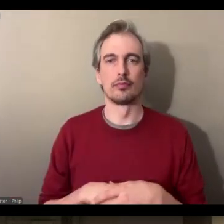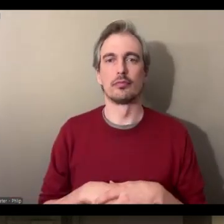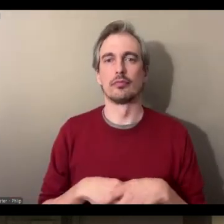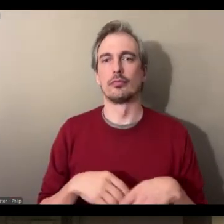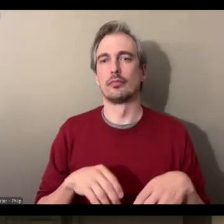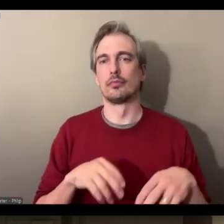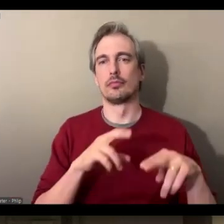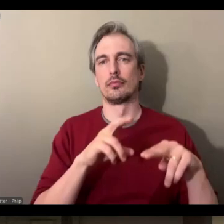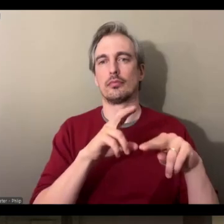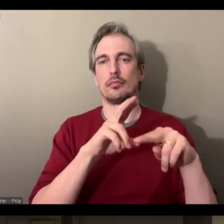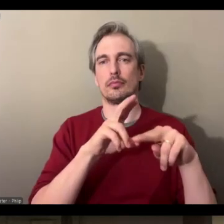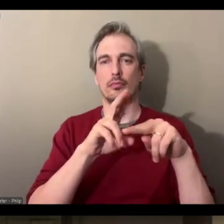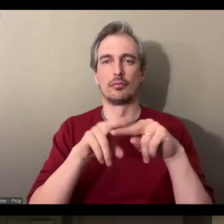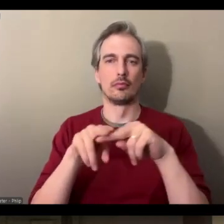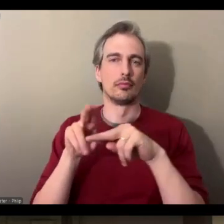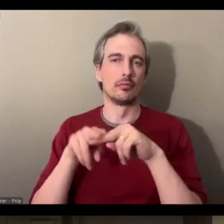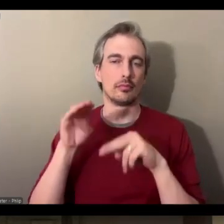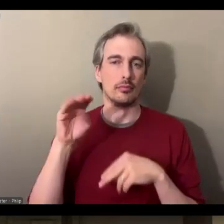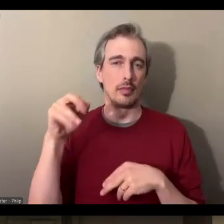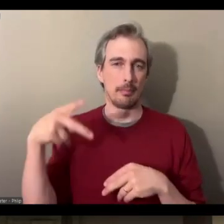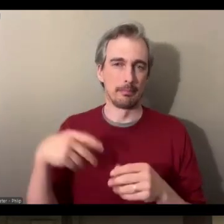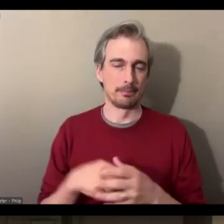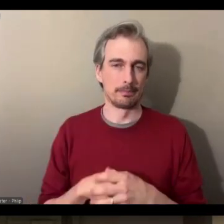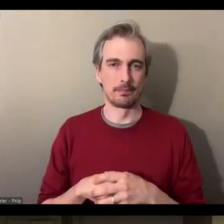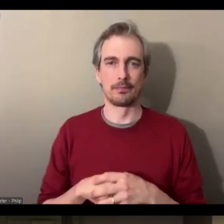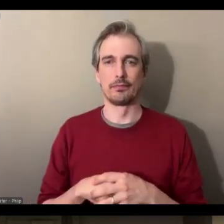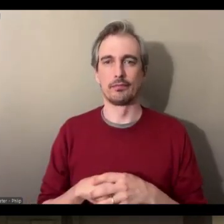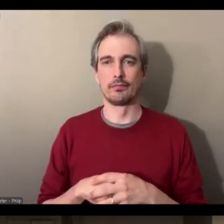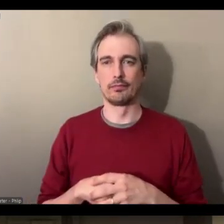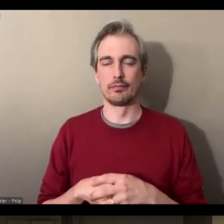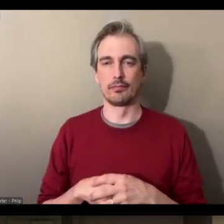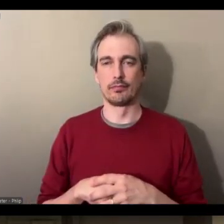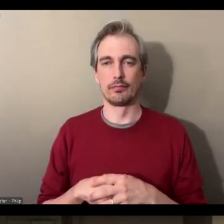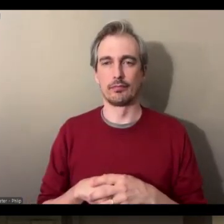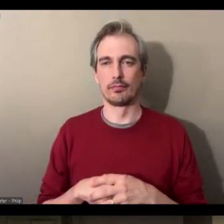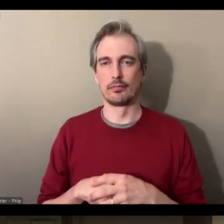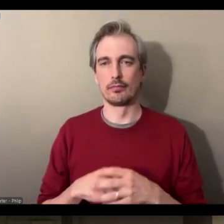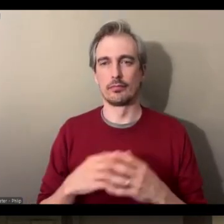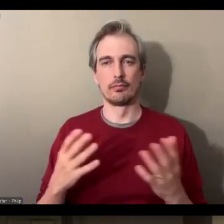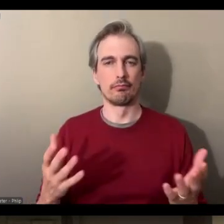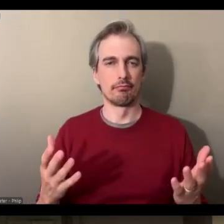Discussed by the presenter. NATALIE: Vlado talked about these too. Seat